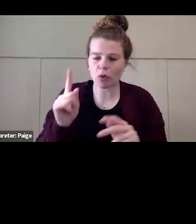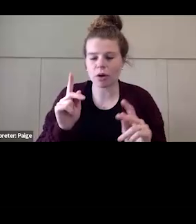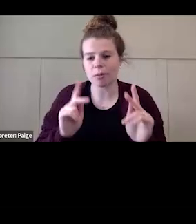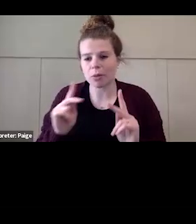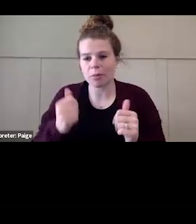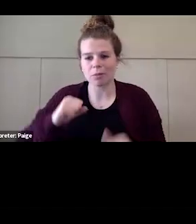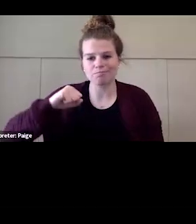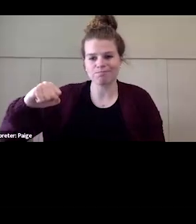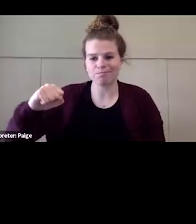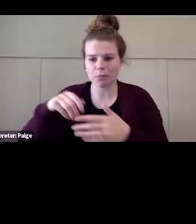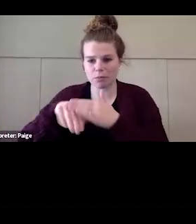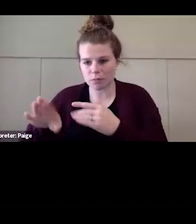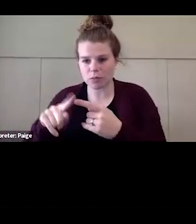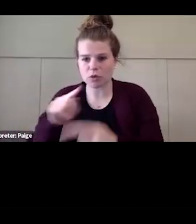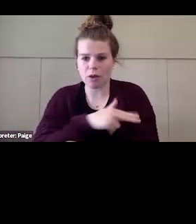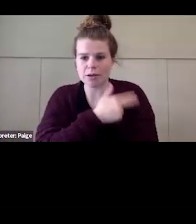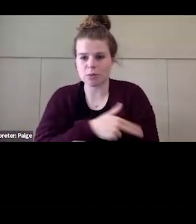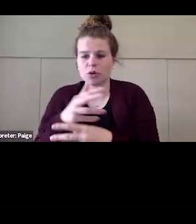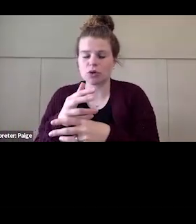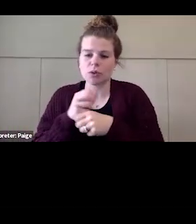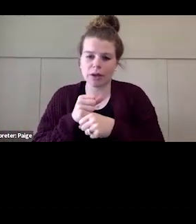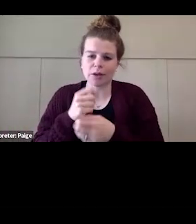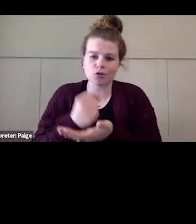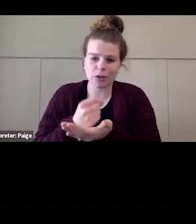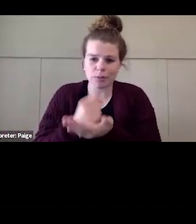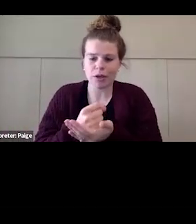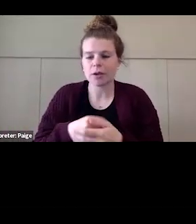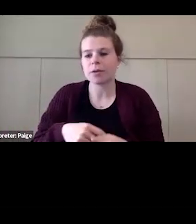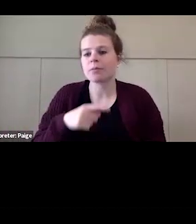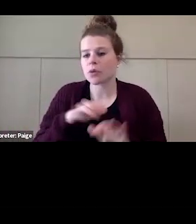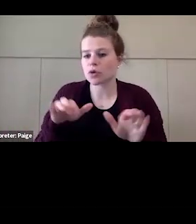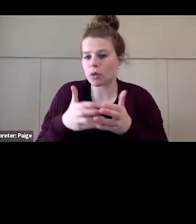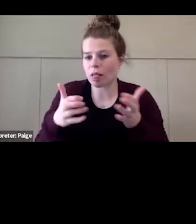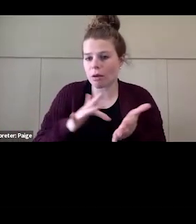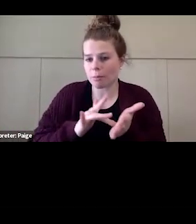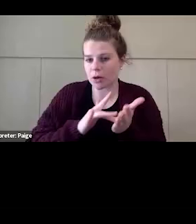to going into the hospital setting to get wounds treated. They're doing a lot of medical education